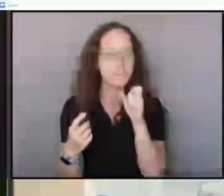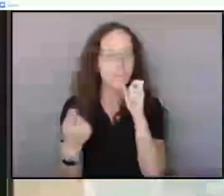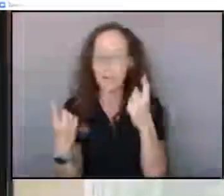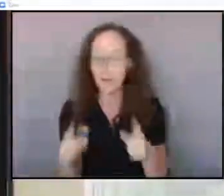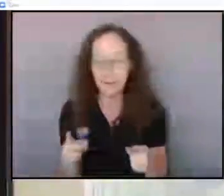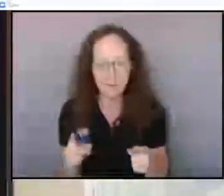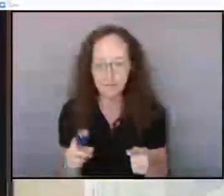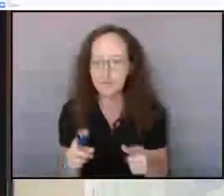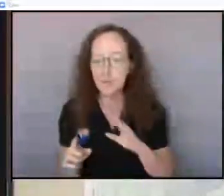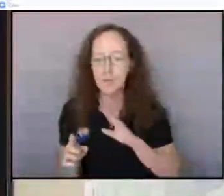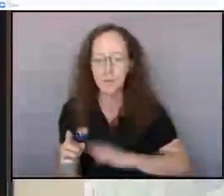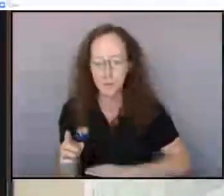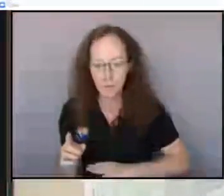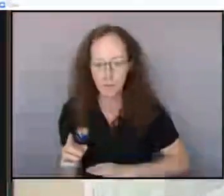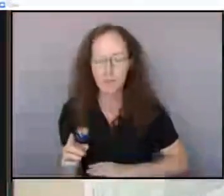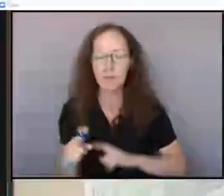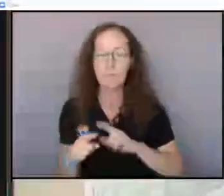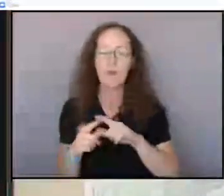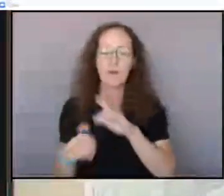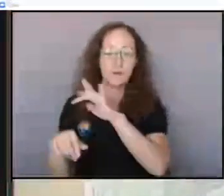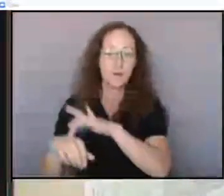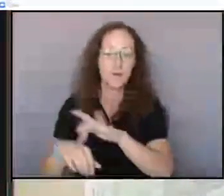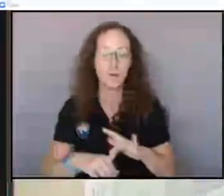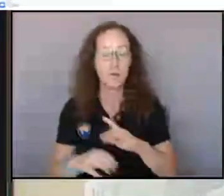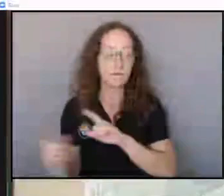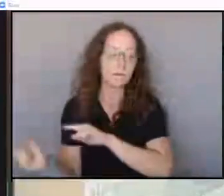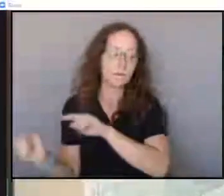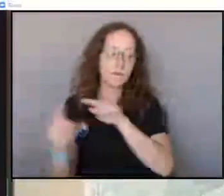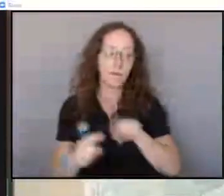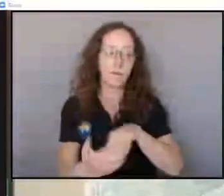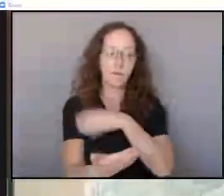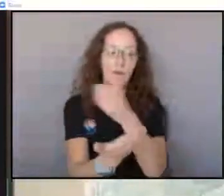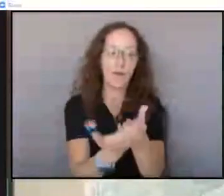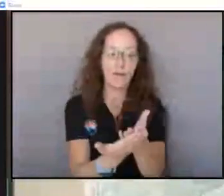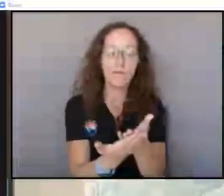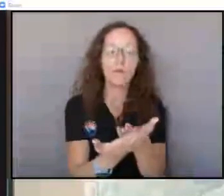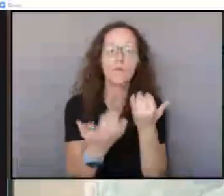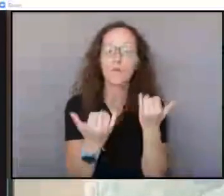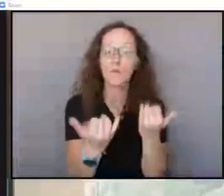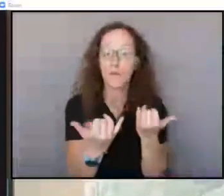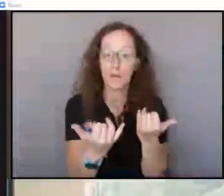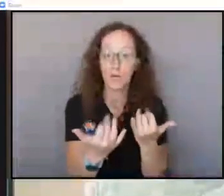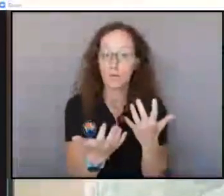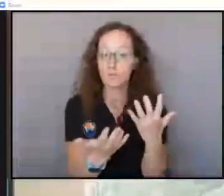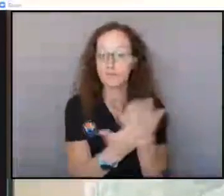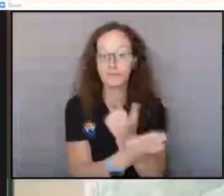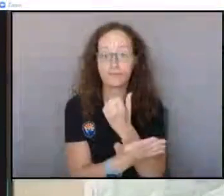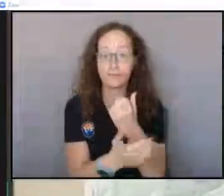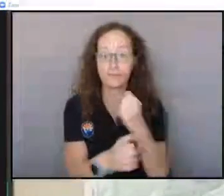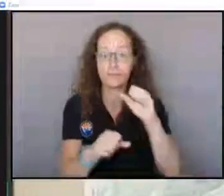EXCESS THOSE RESOURCES AND SHIP THEM DOWN TO THE SOUTH WHERE THE FIRE IS OBVIOUSLY VERY ACTIVE.